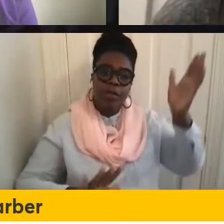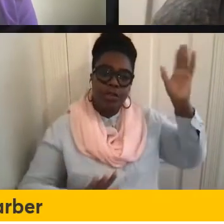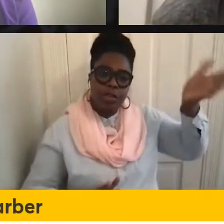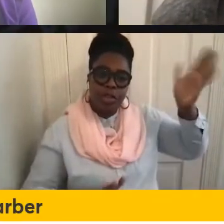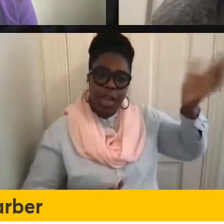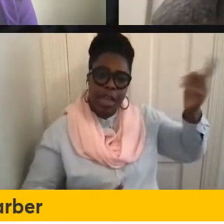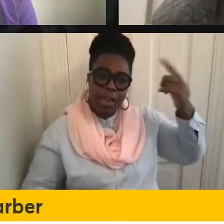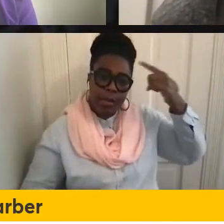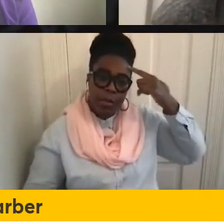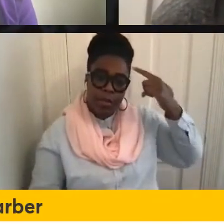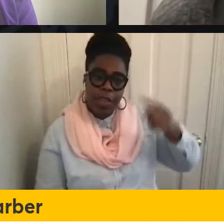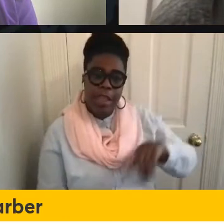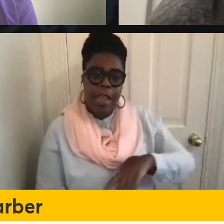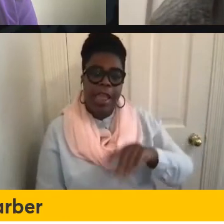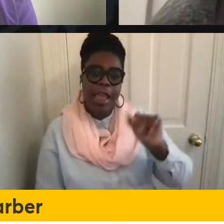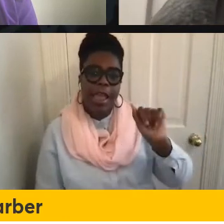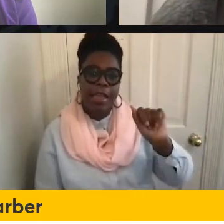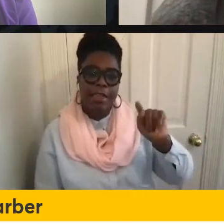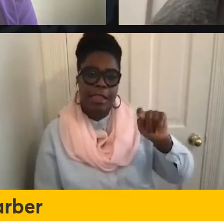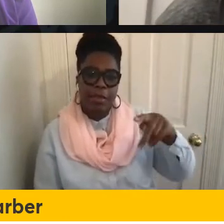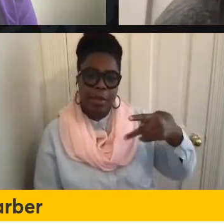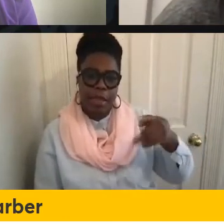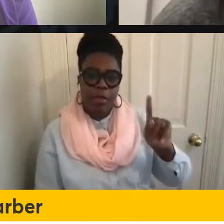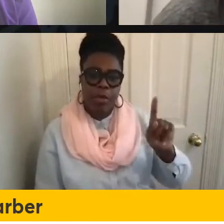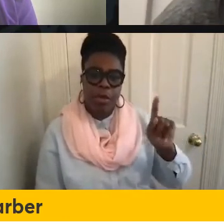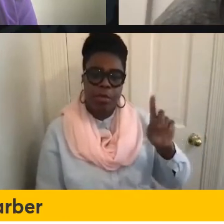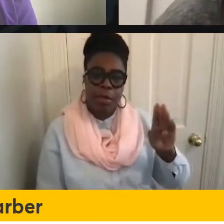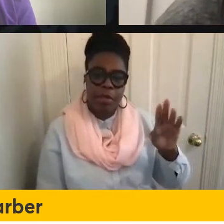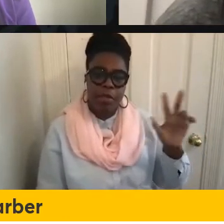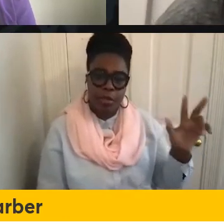three can regulate ATP to modulate inflammasome activation?